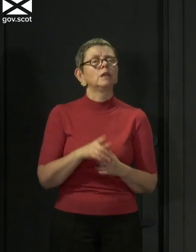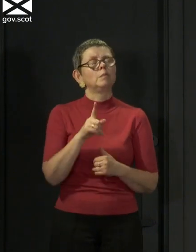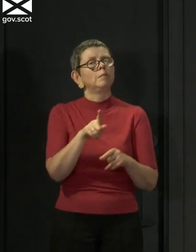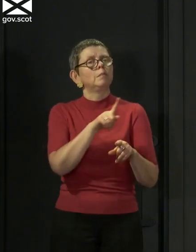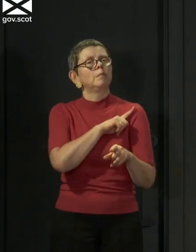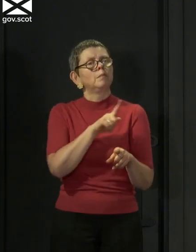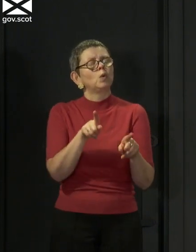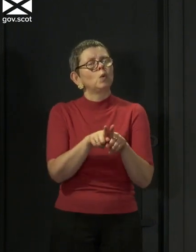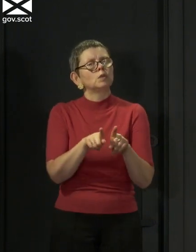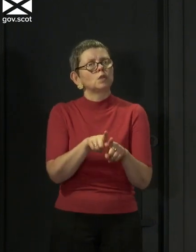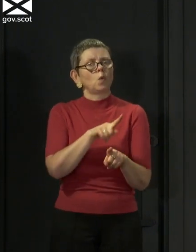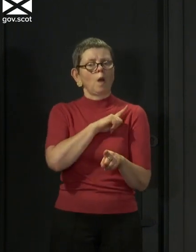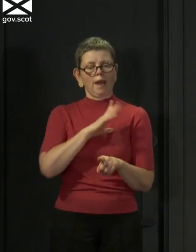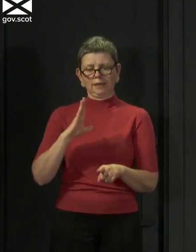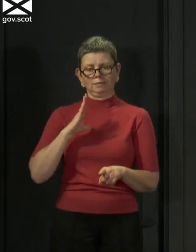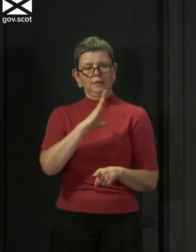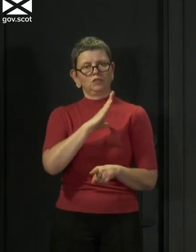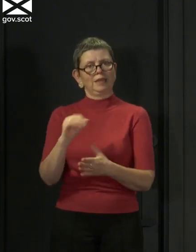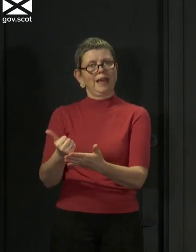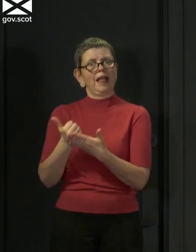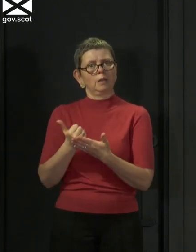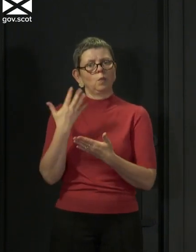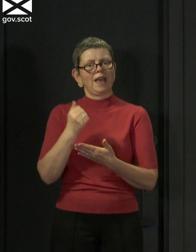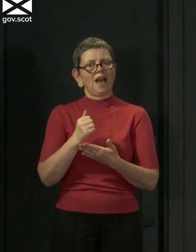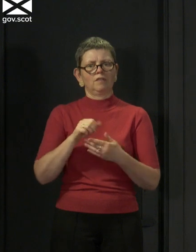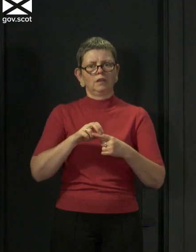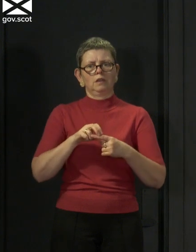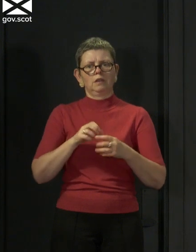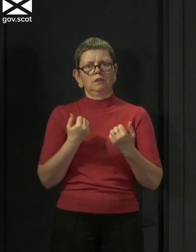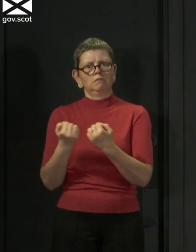the assistance of the military, we are trying to get mobile testing units into as many communities